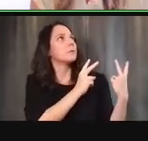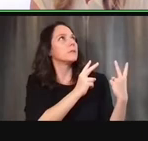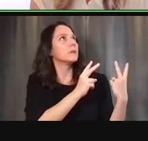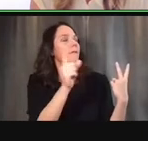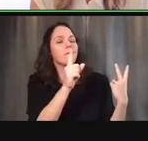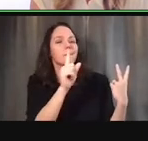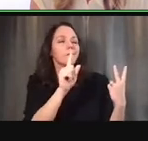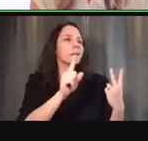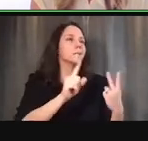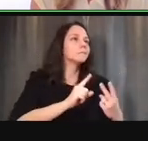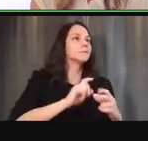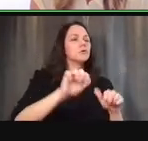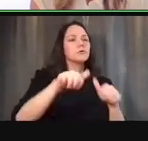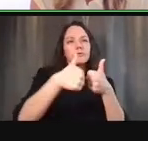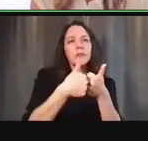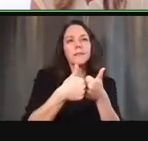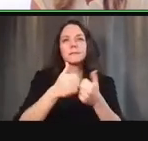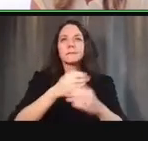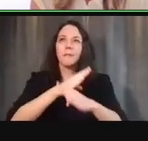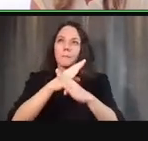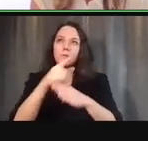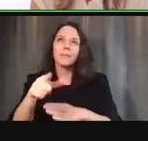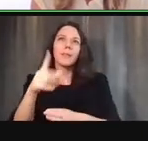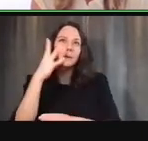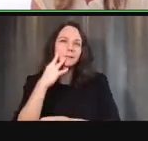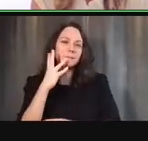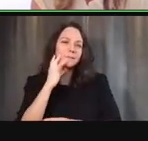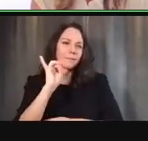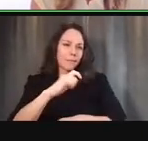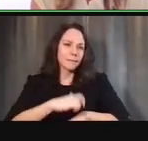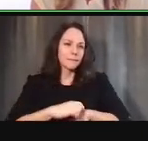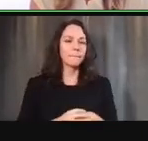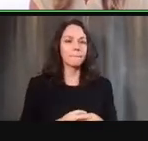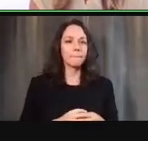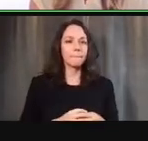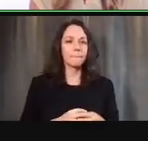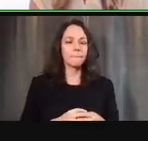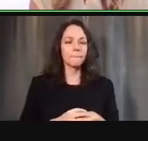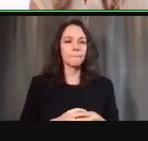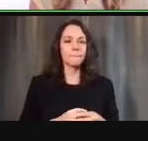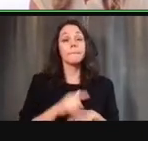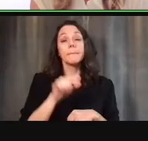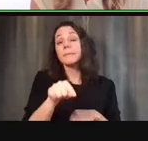And this, again, kind of goes back to you become the expert.